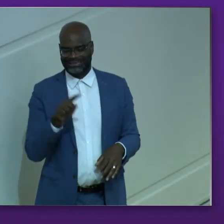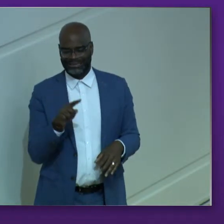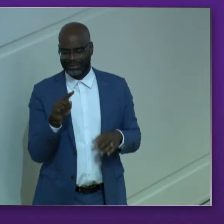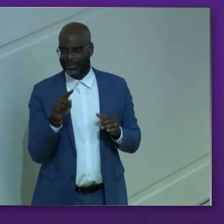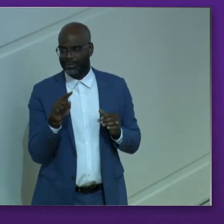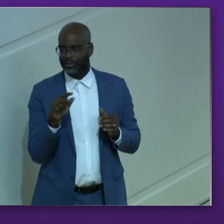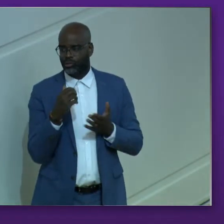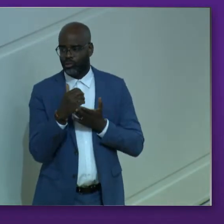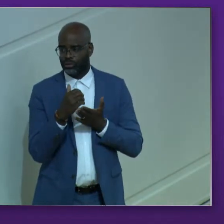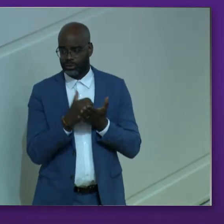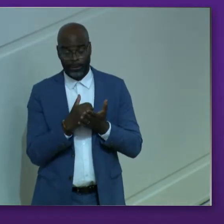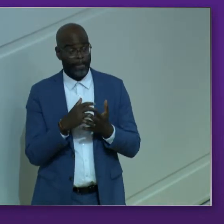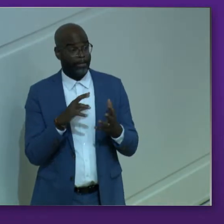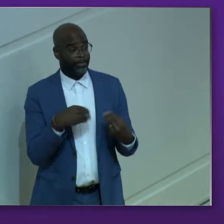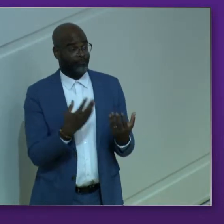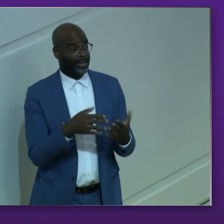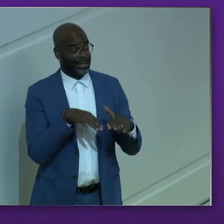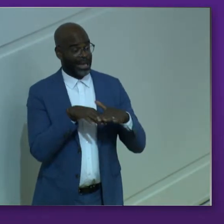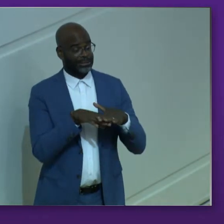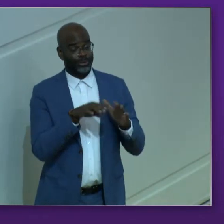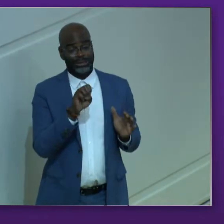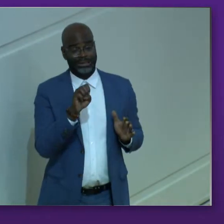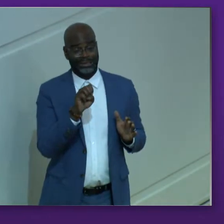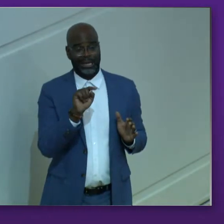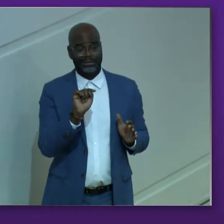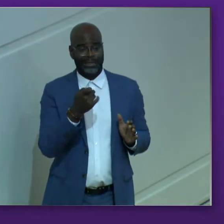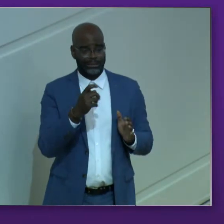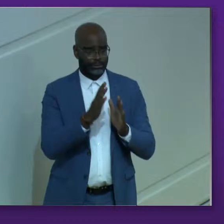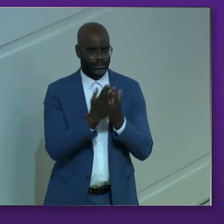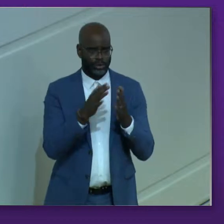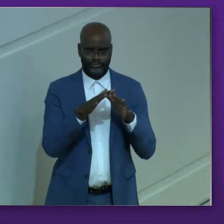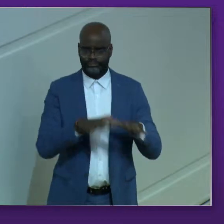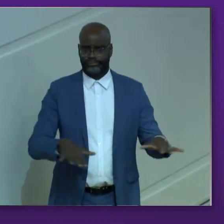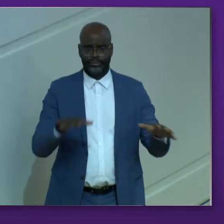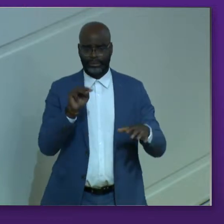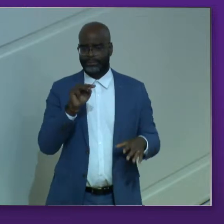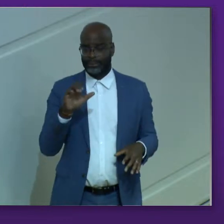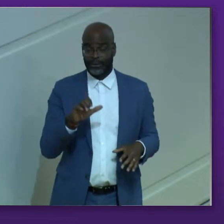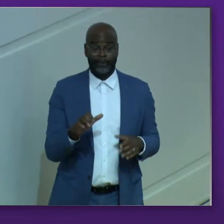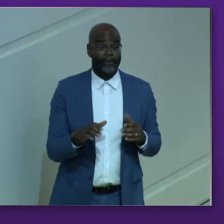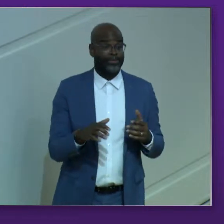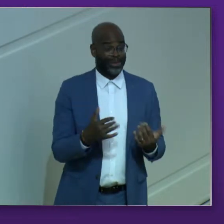FACULTY TO INCREASE LITERACY COURSES AND HAS PROVIDED ACCESS